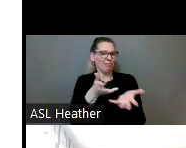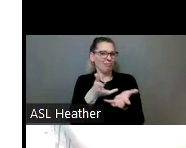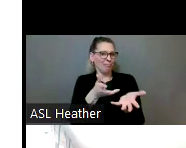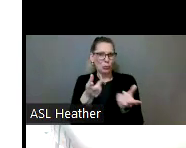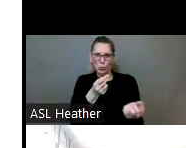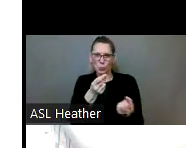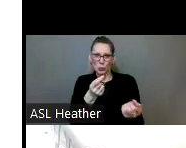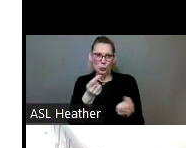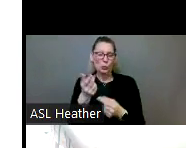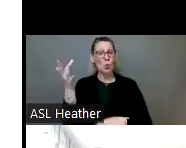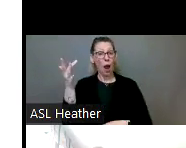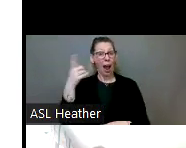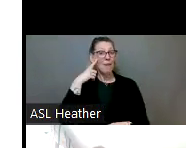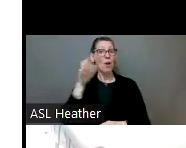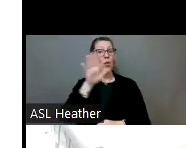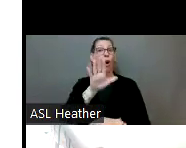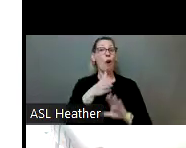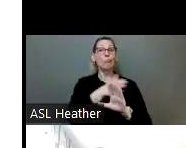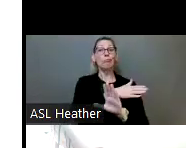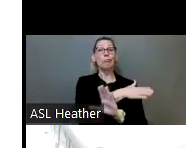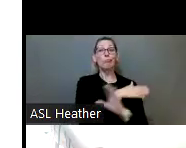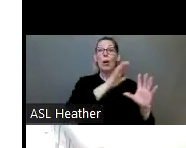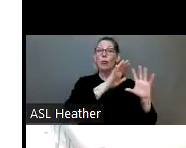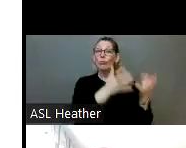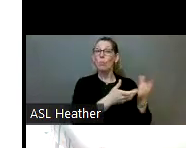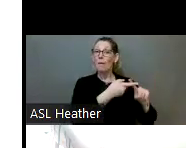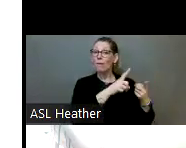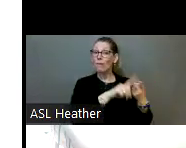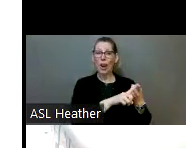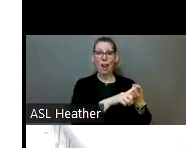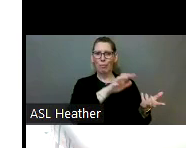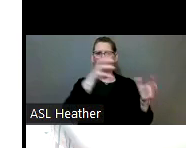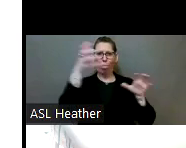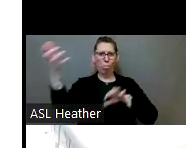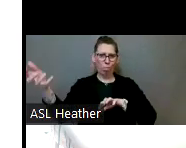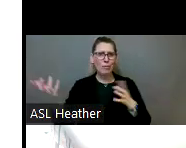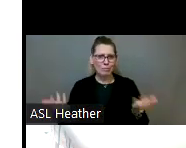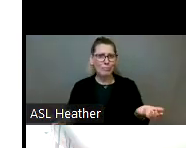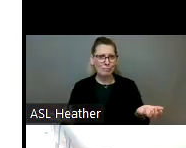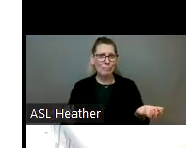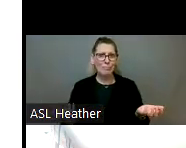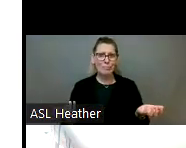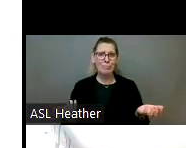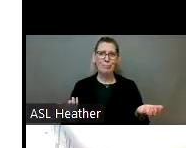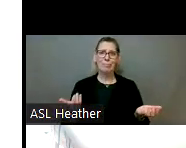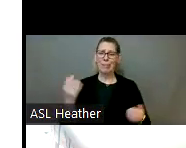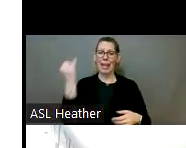previous friend groups - they've been disrupted. Especially if not, if you're drawing from